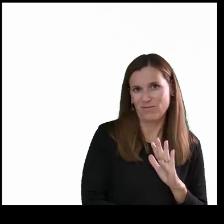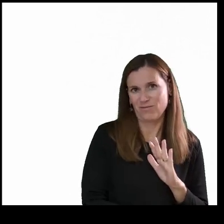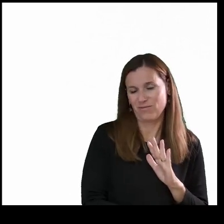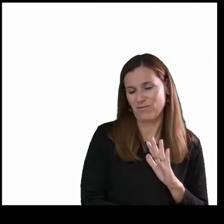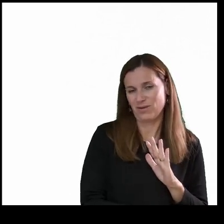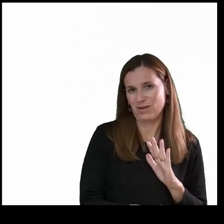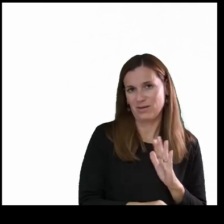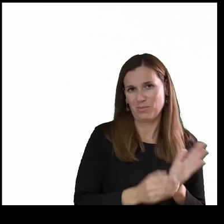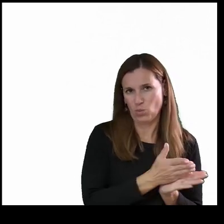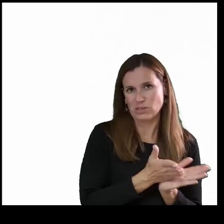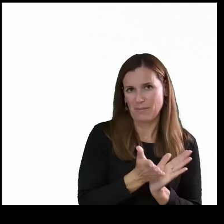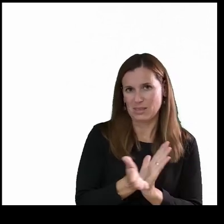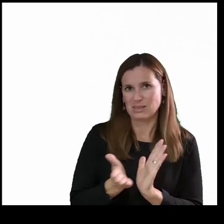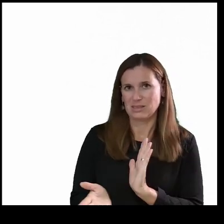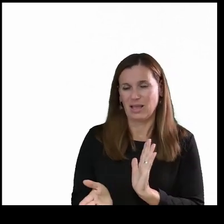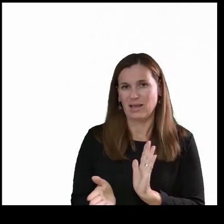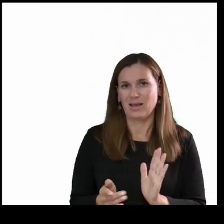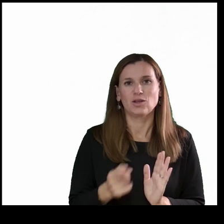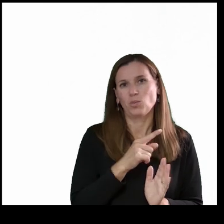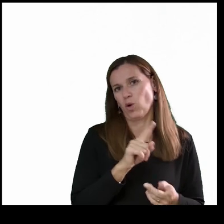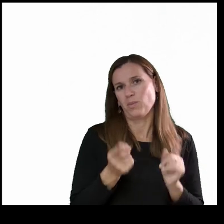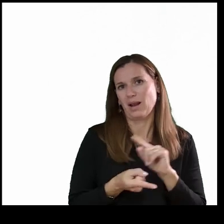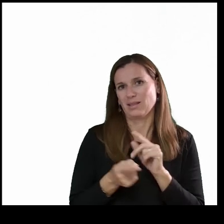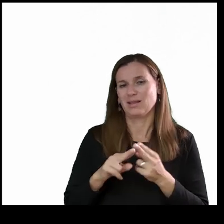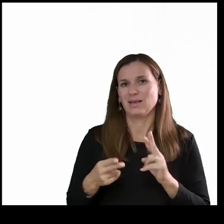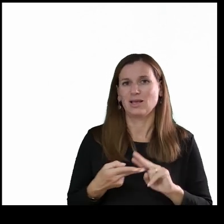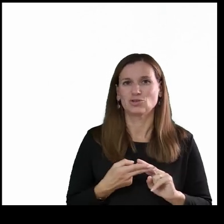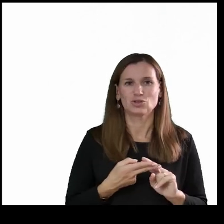with the behavioural description and it's further more effective.